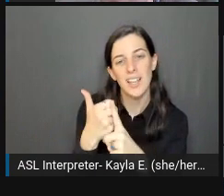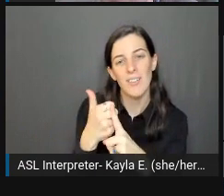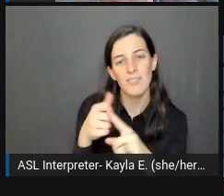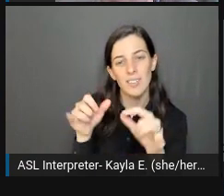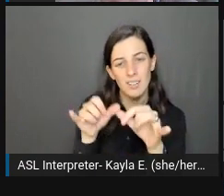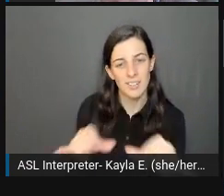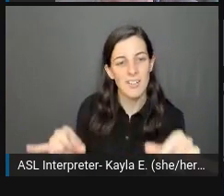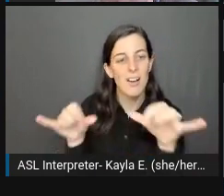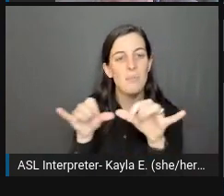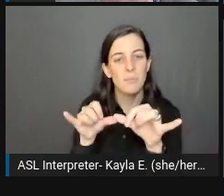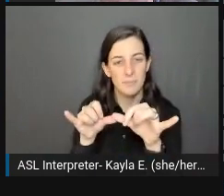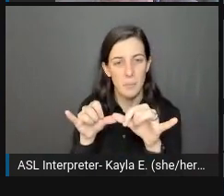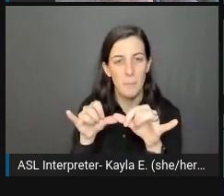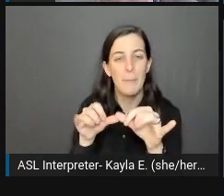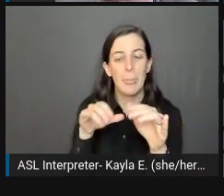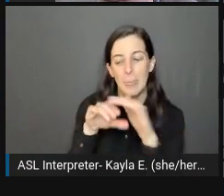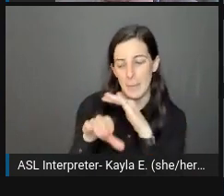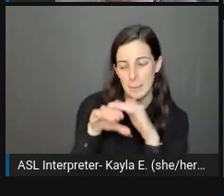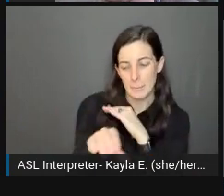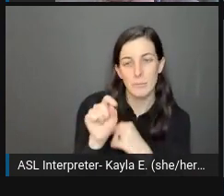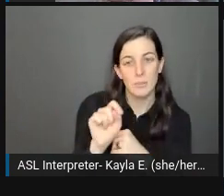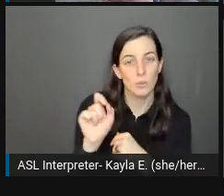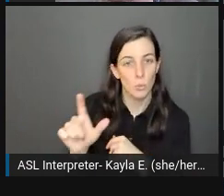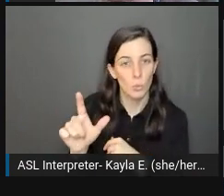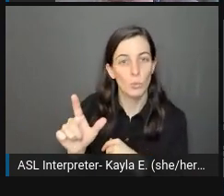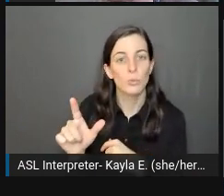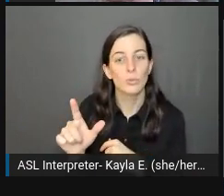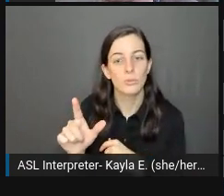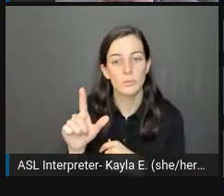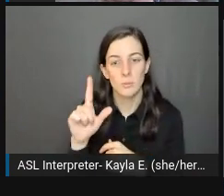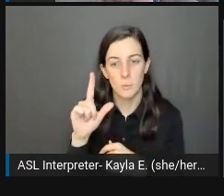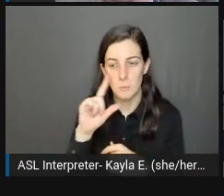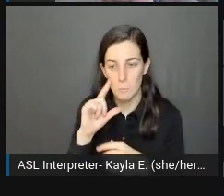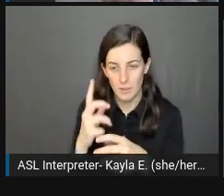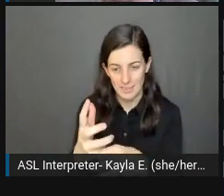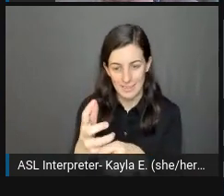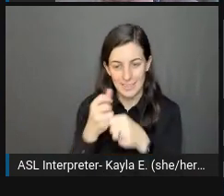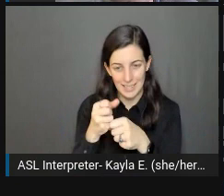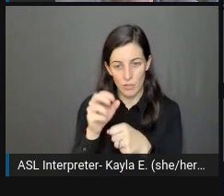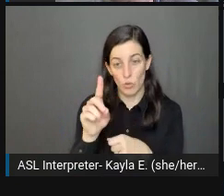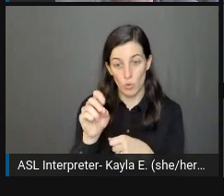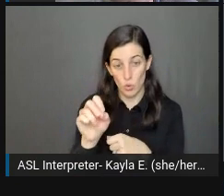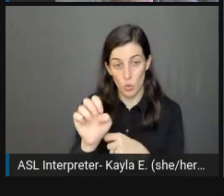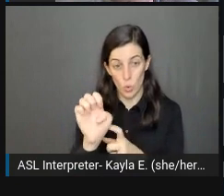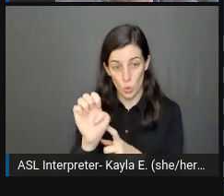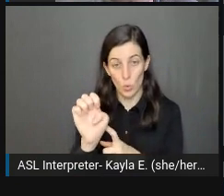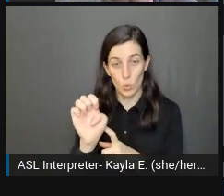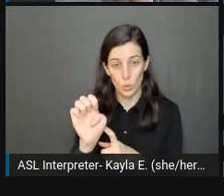and accessibility tool will affect the code just to the visible content,